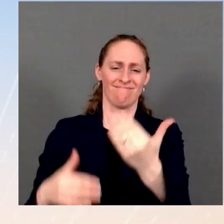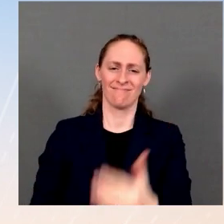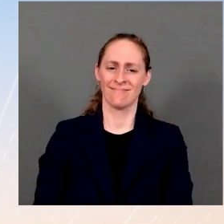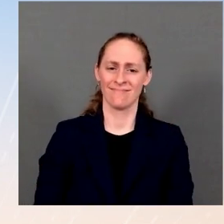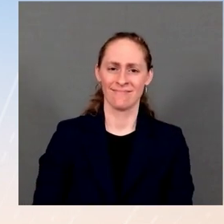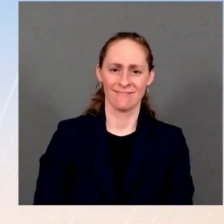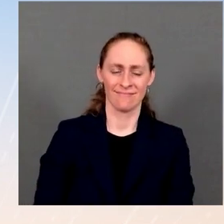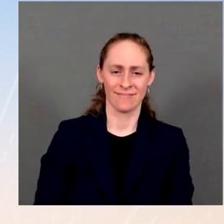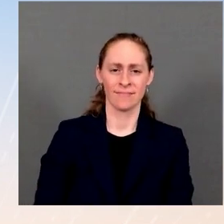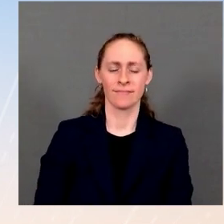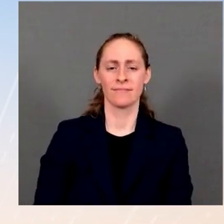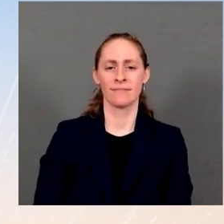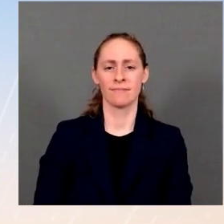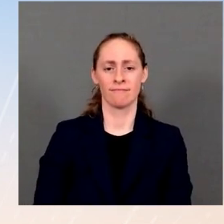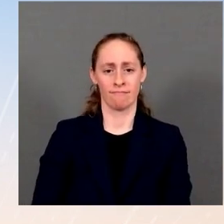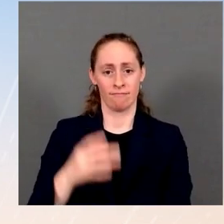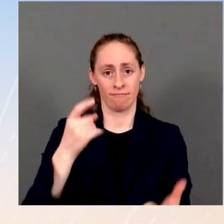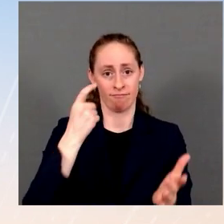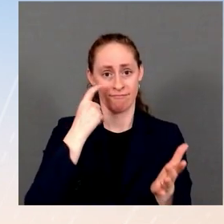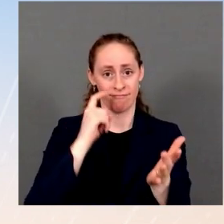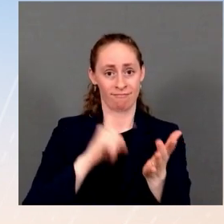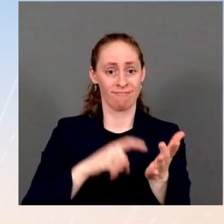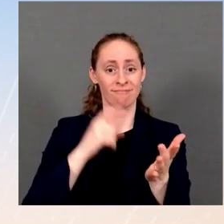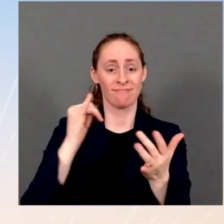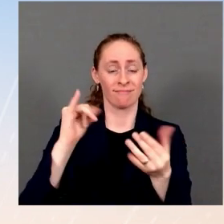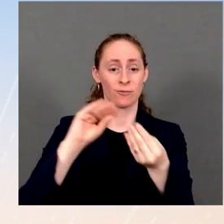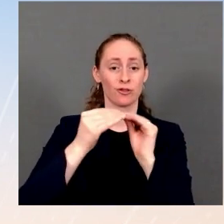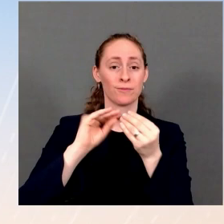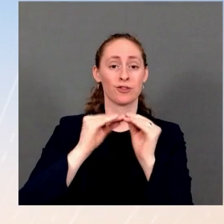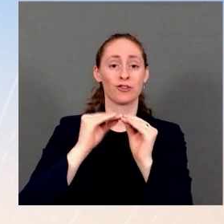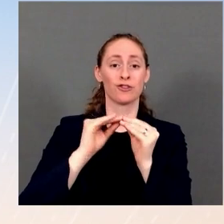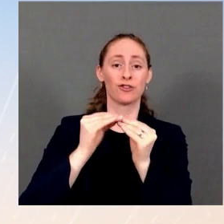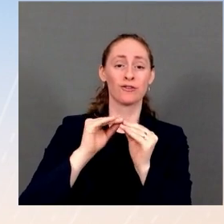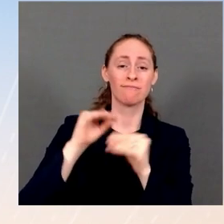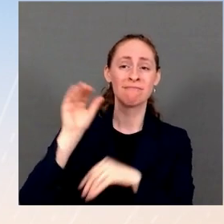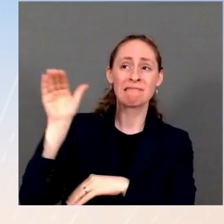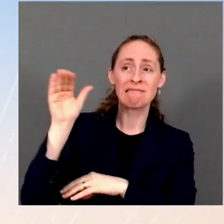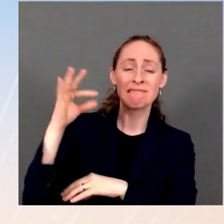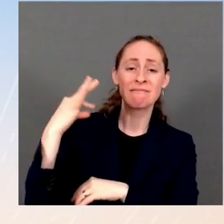since 1959 [1969], as you see -- '69, pardon me -- '69 --